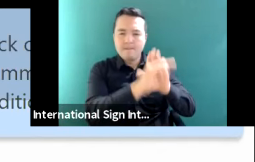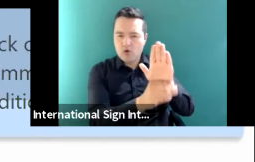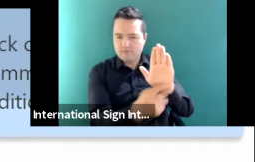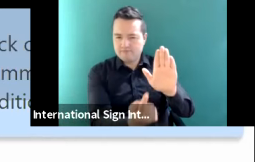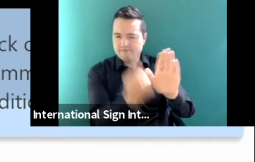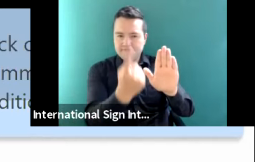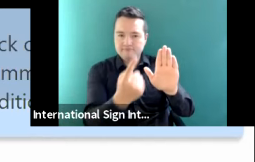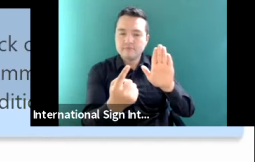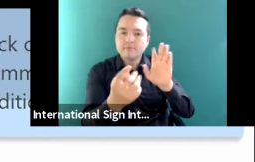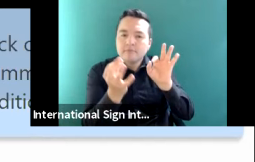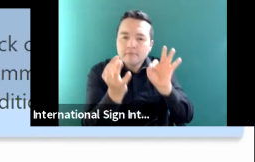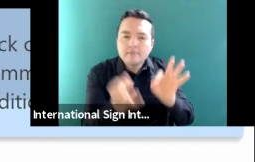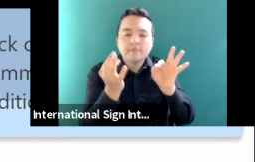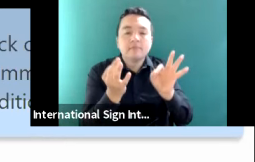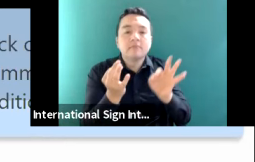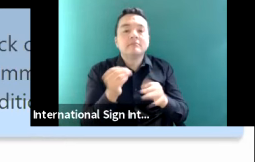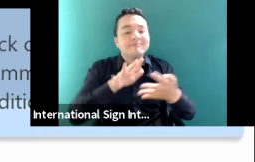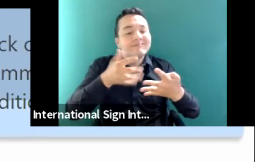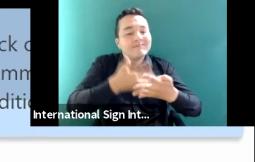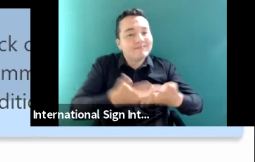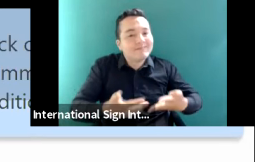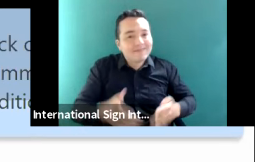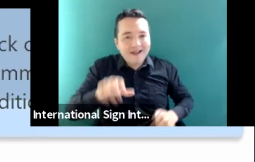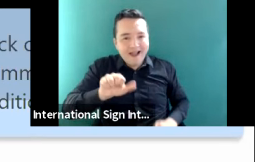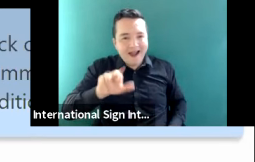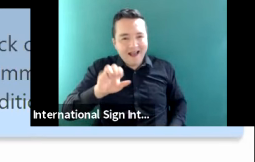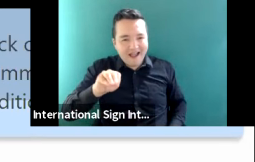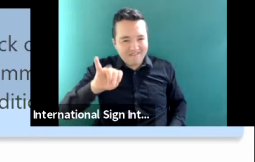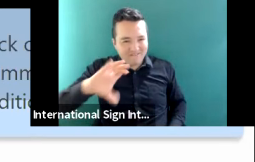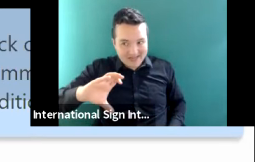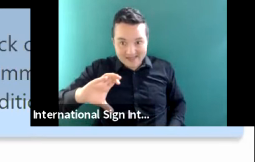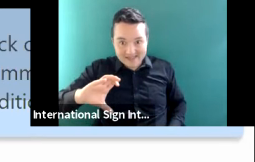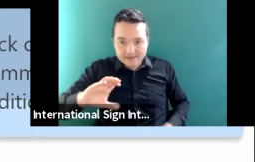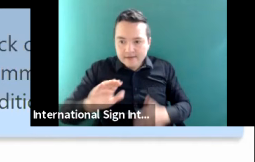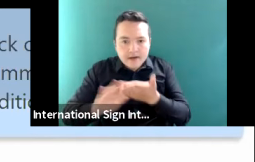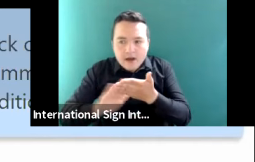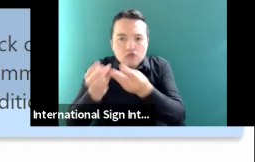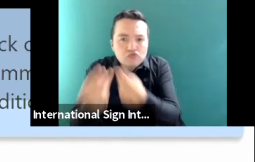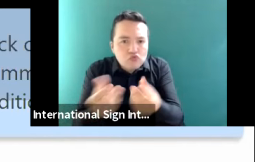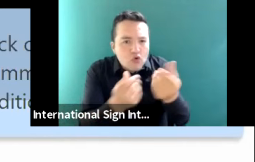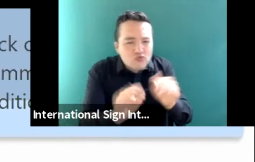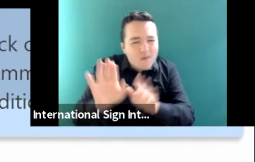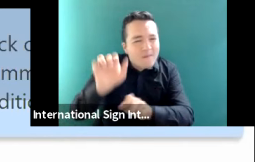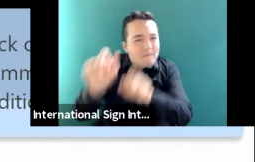Which is the Mada innovation program.